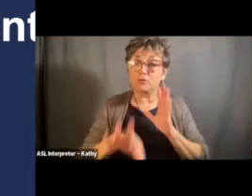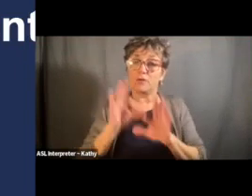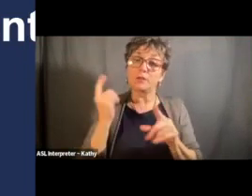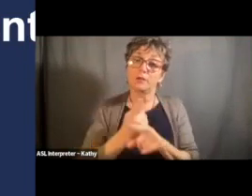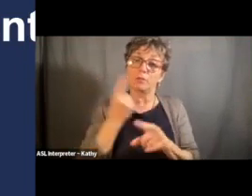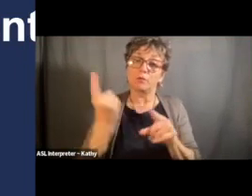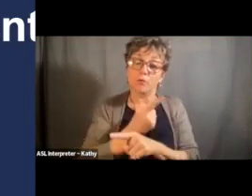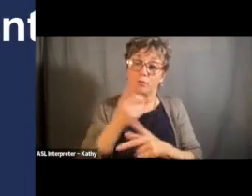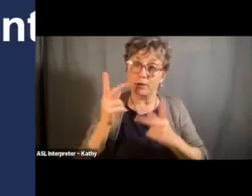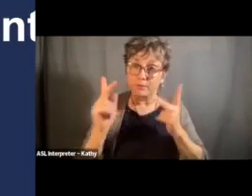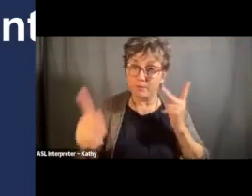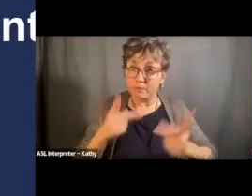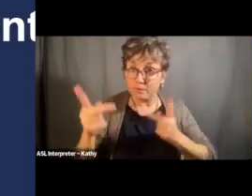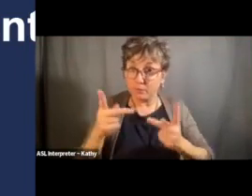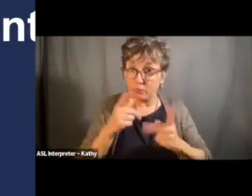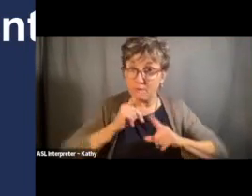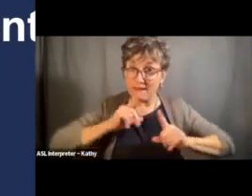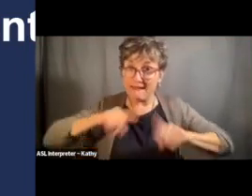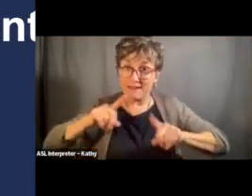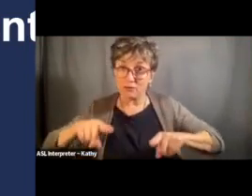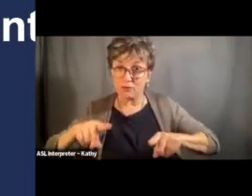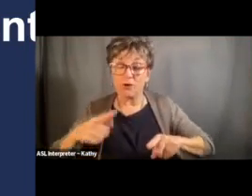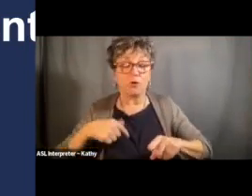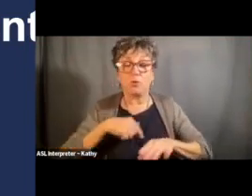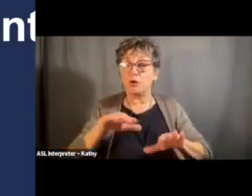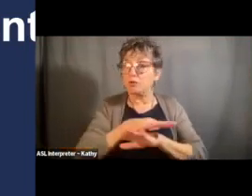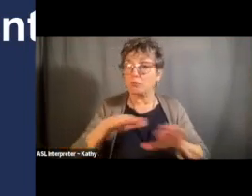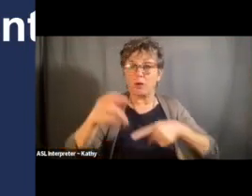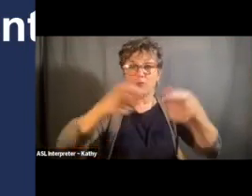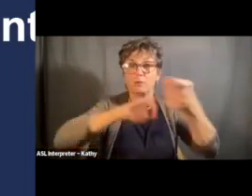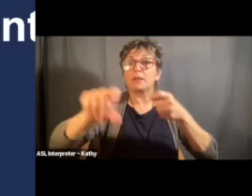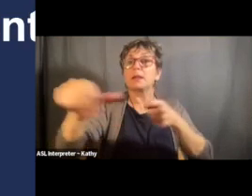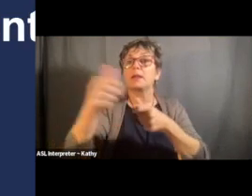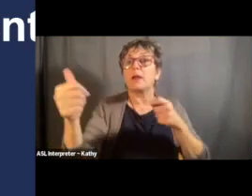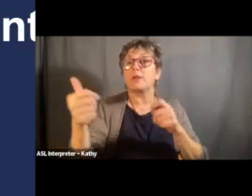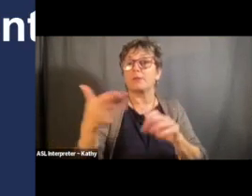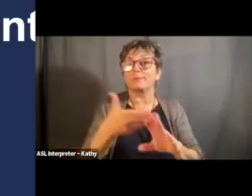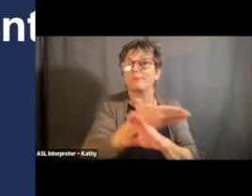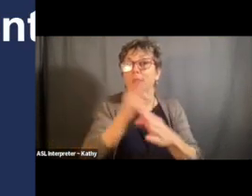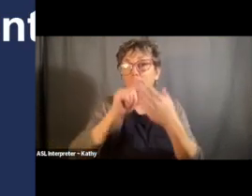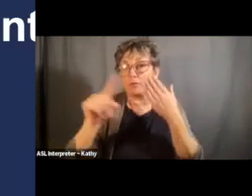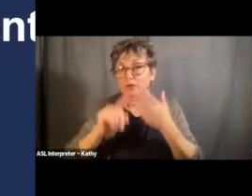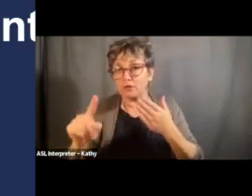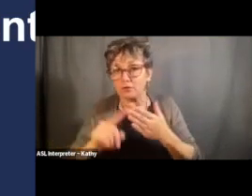So we are not in place of any research. Again, you will have the ability to update this at least,